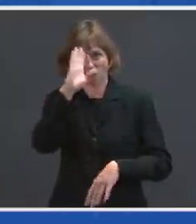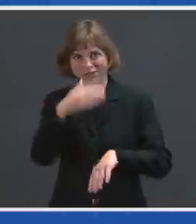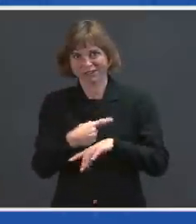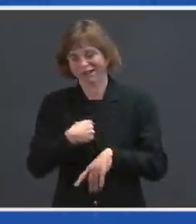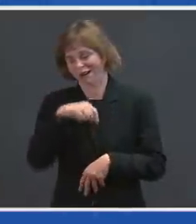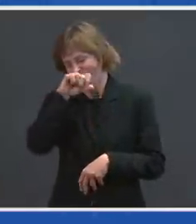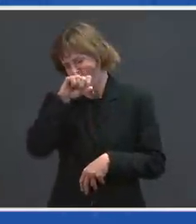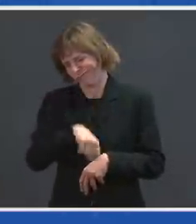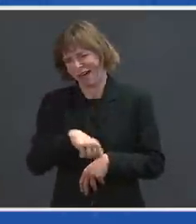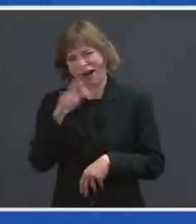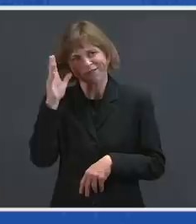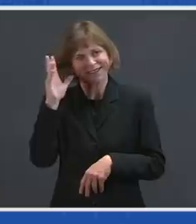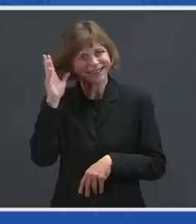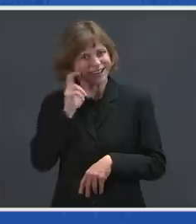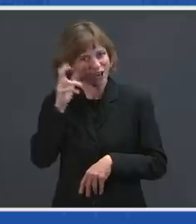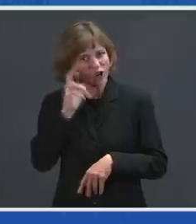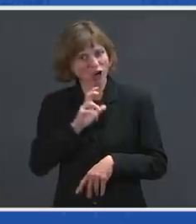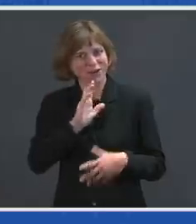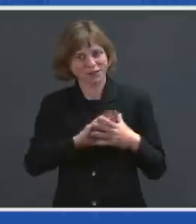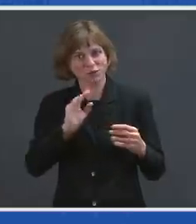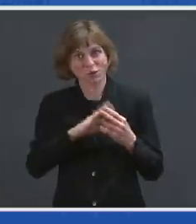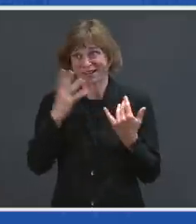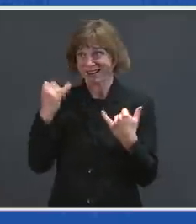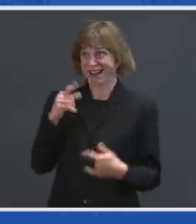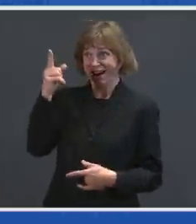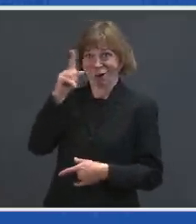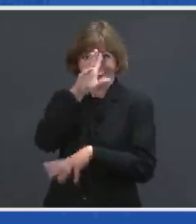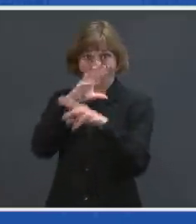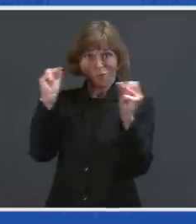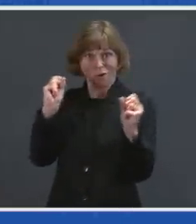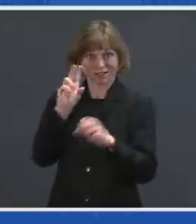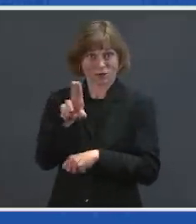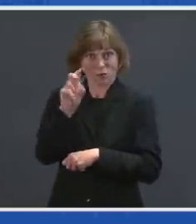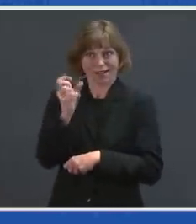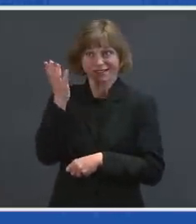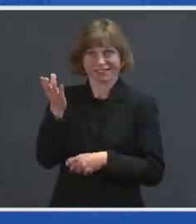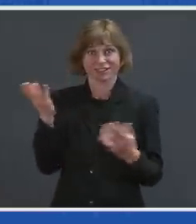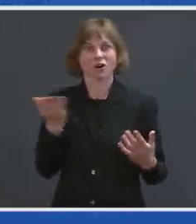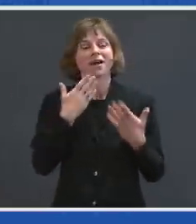and now in front of the President of the United States. Thank you, Angie, for your leadership,